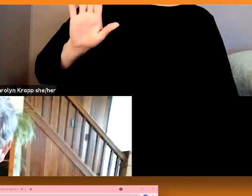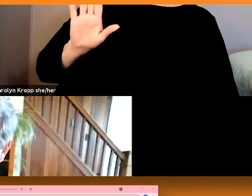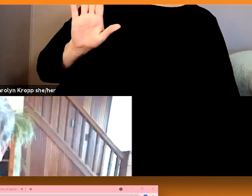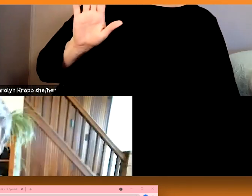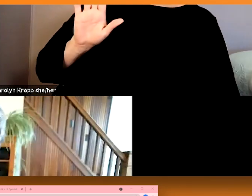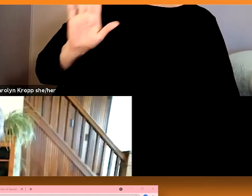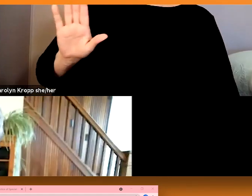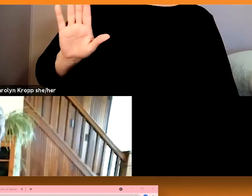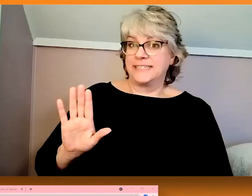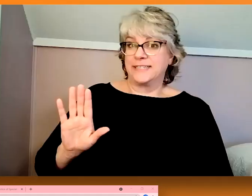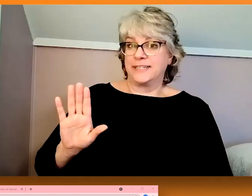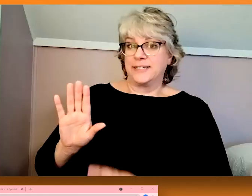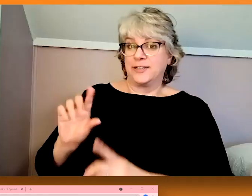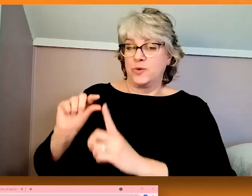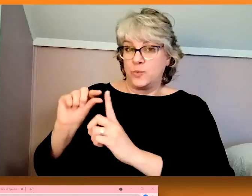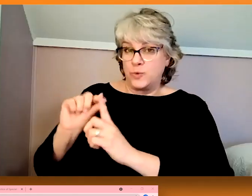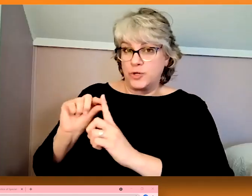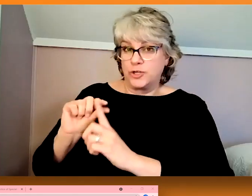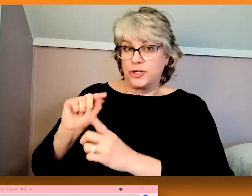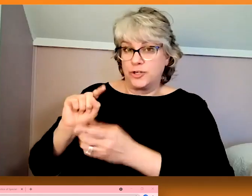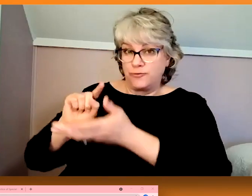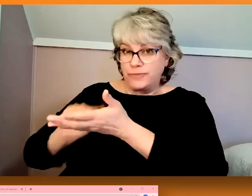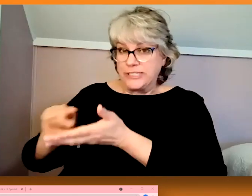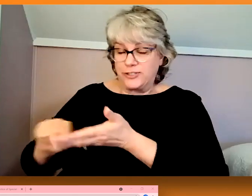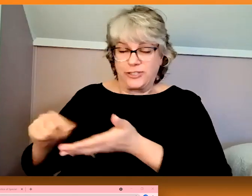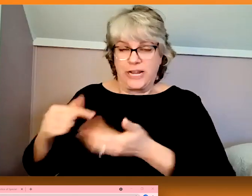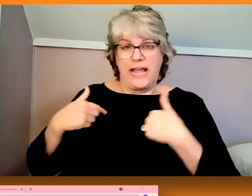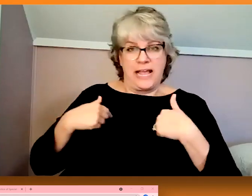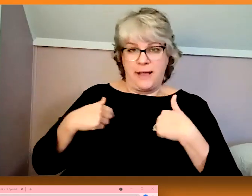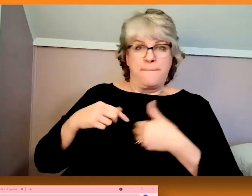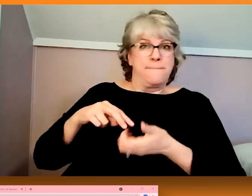it's Bob's profile, because of how broad it was.